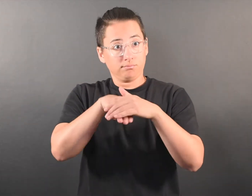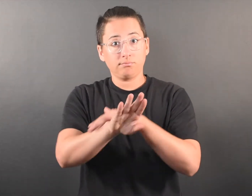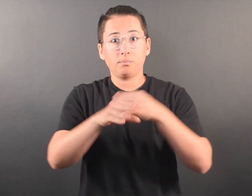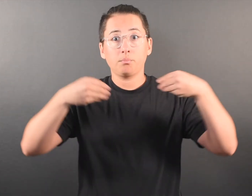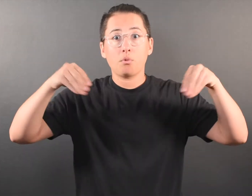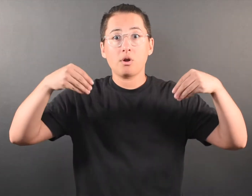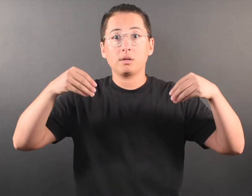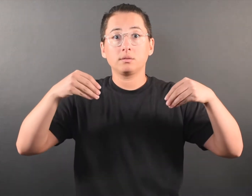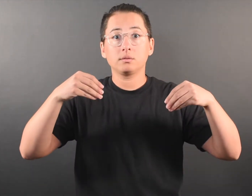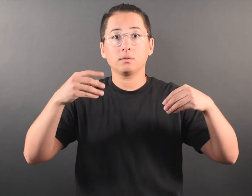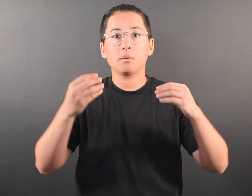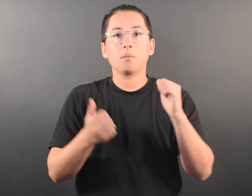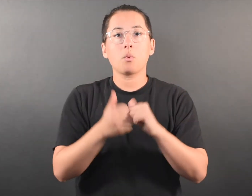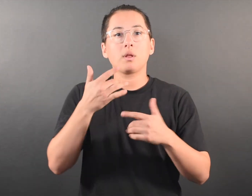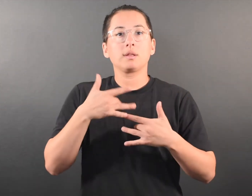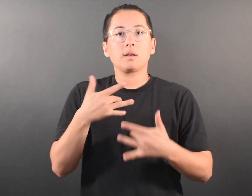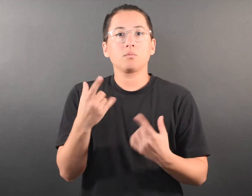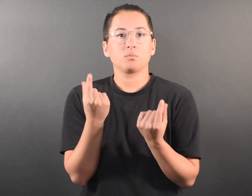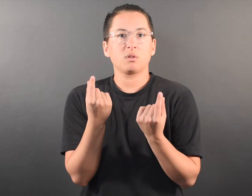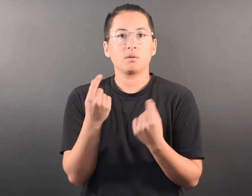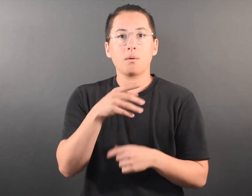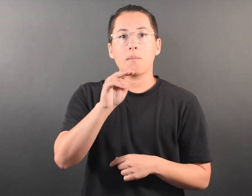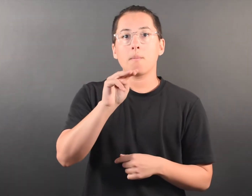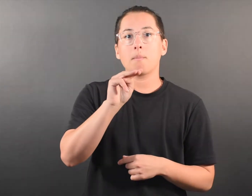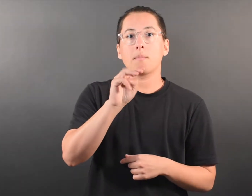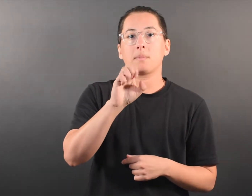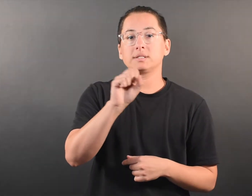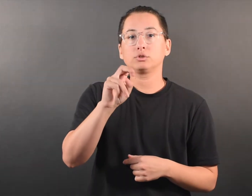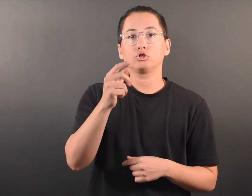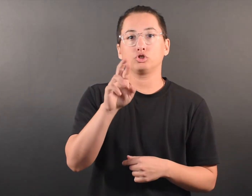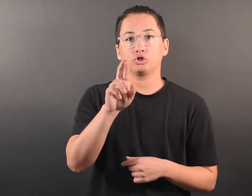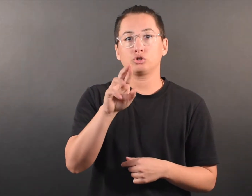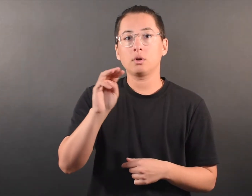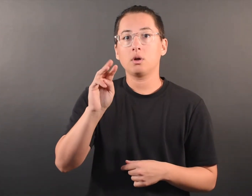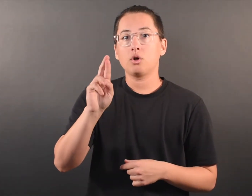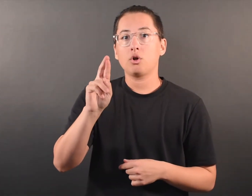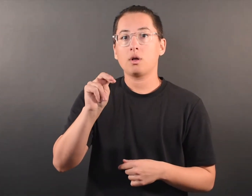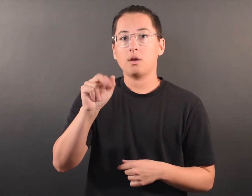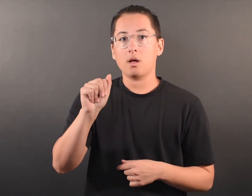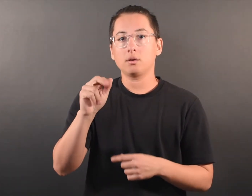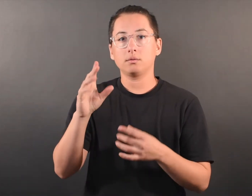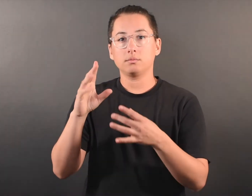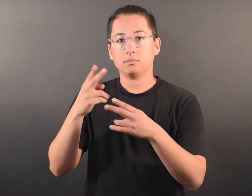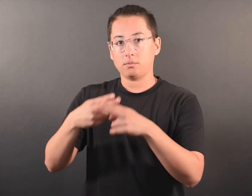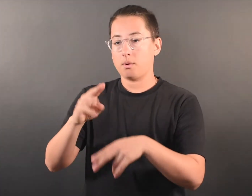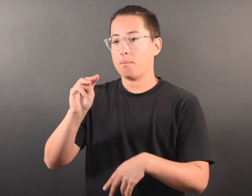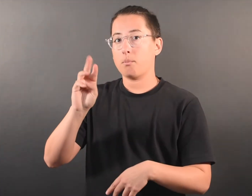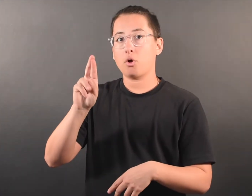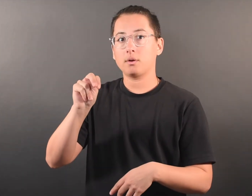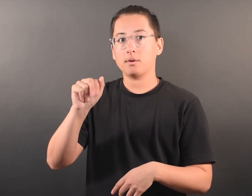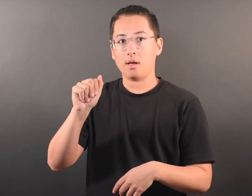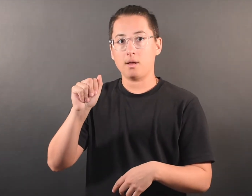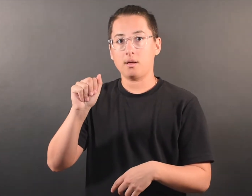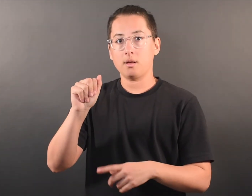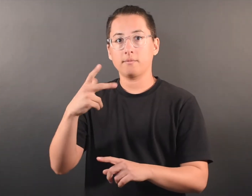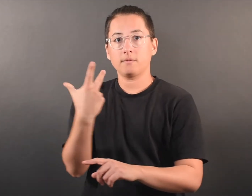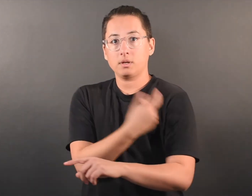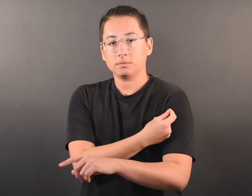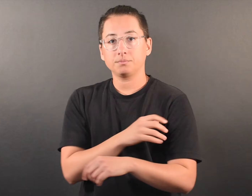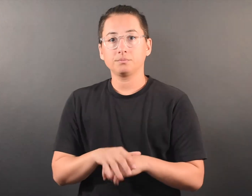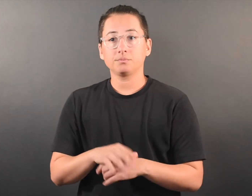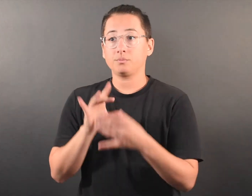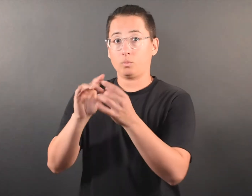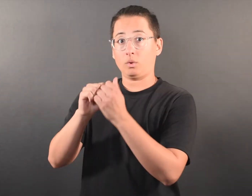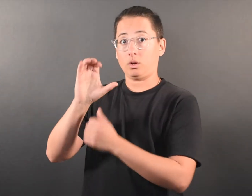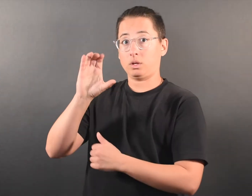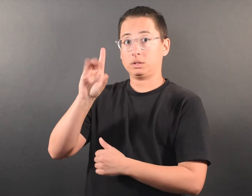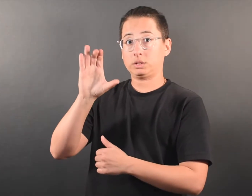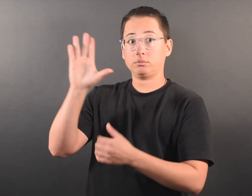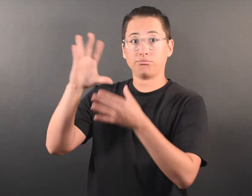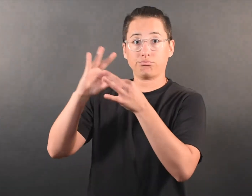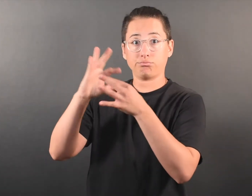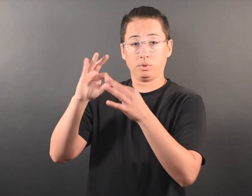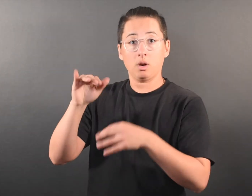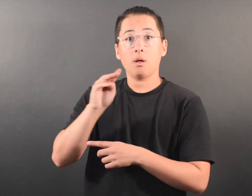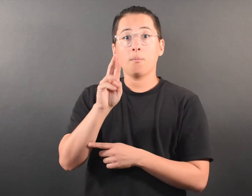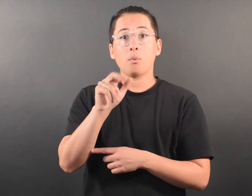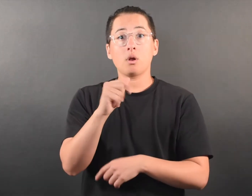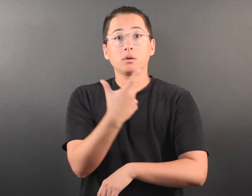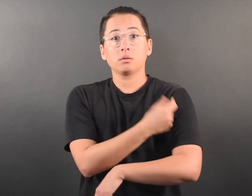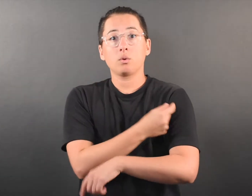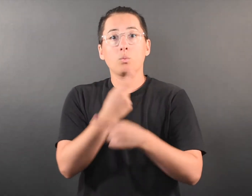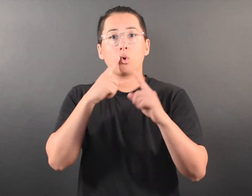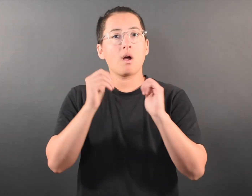market are likely to be messenger RNA (mRNA) vaccines. According to the CDC, mRNA vaccines